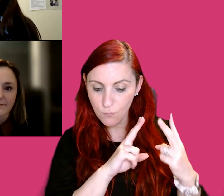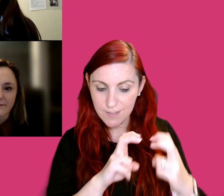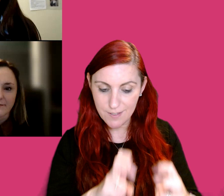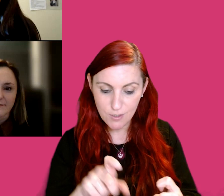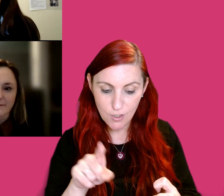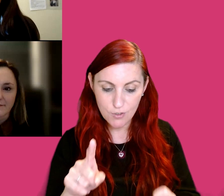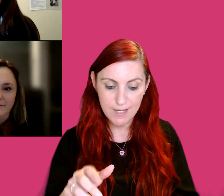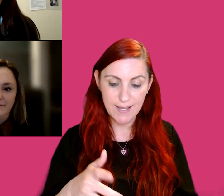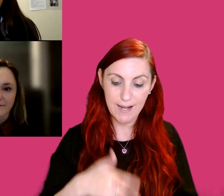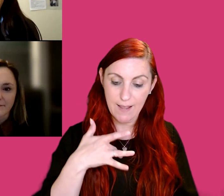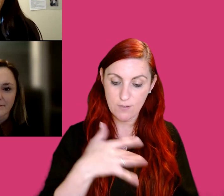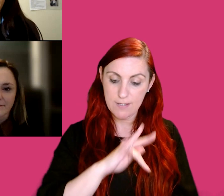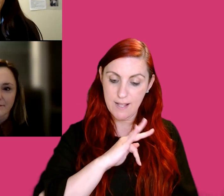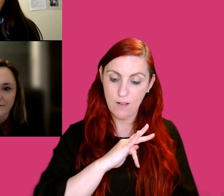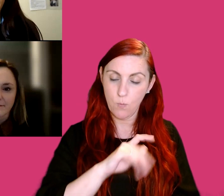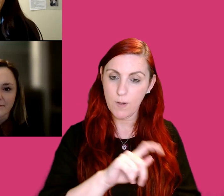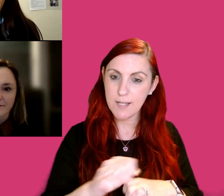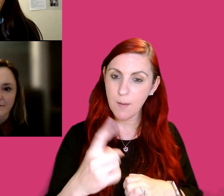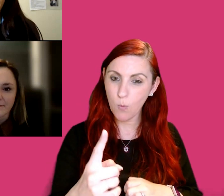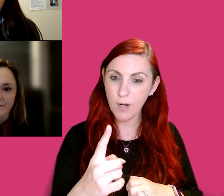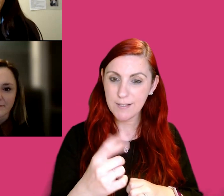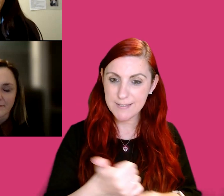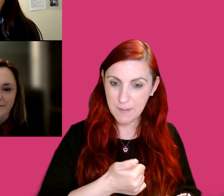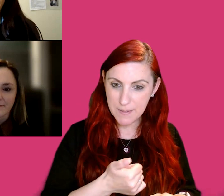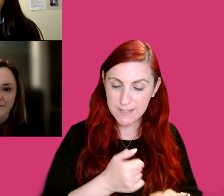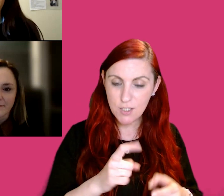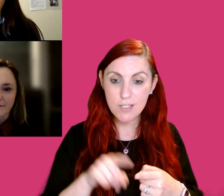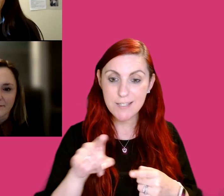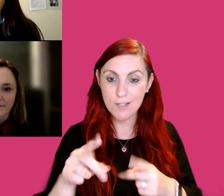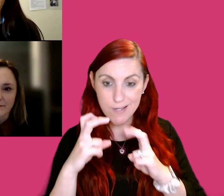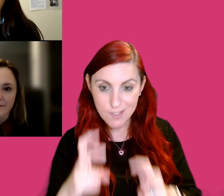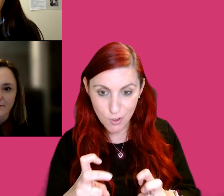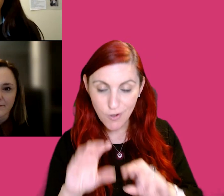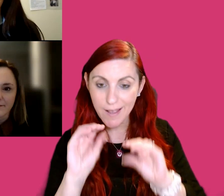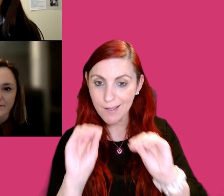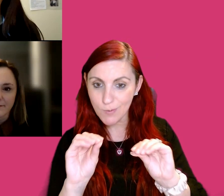1 diabetes she's a researcher Di species educator a psychologist and a patient advocate so Kate you